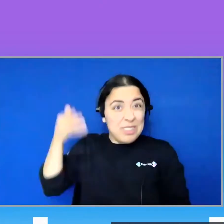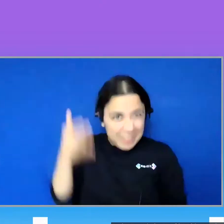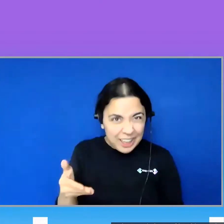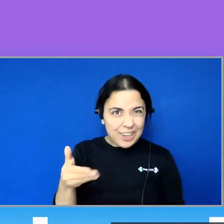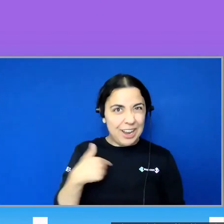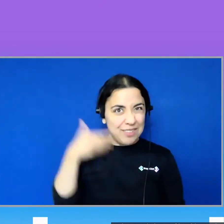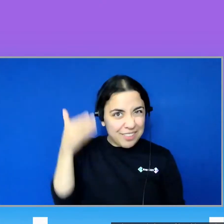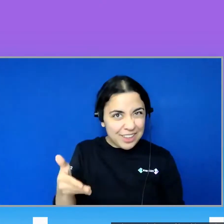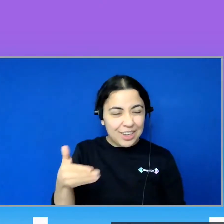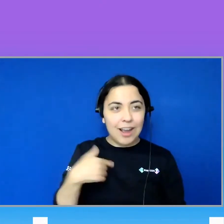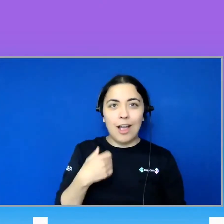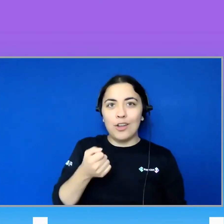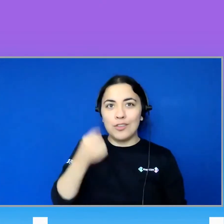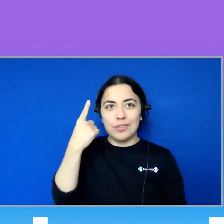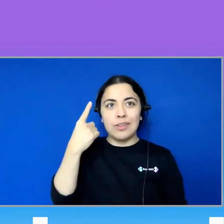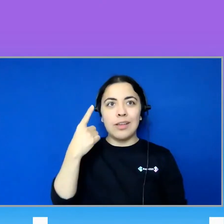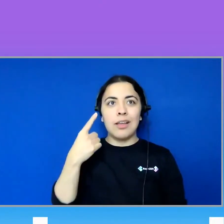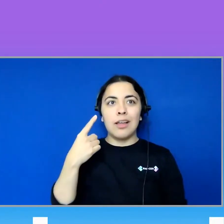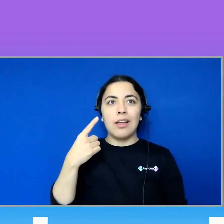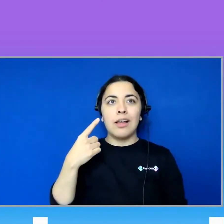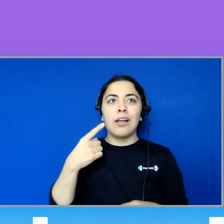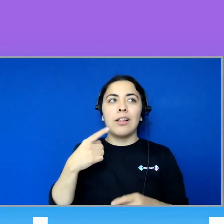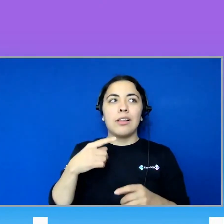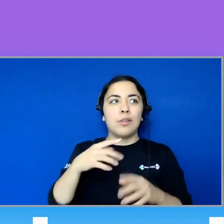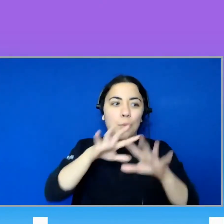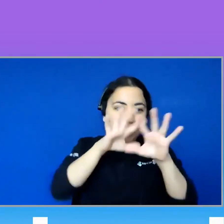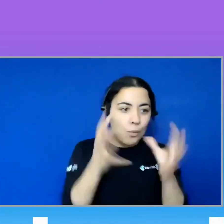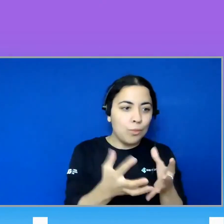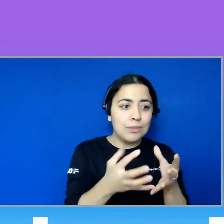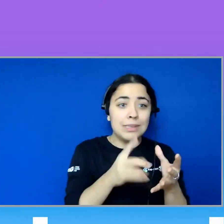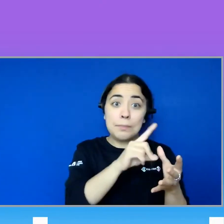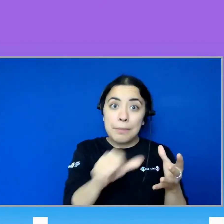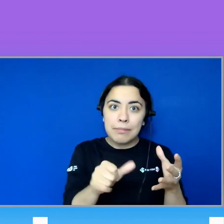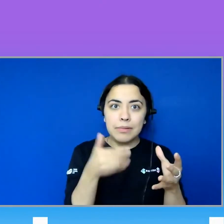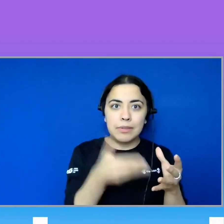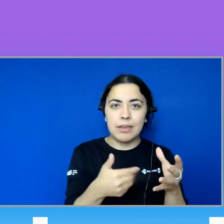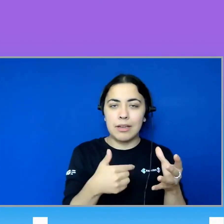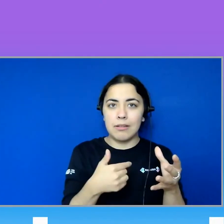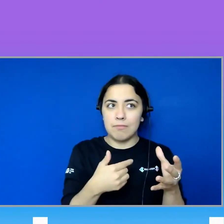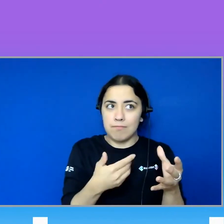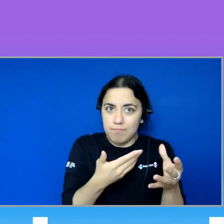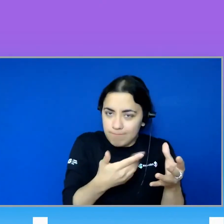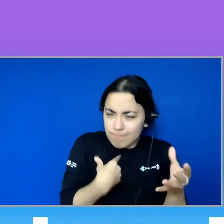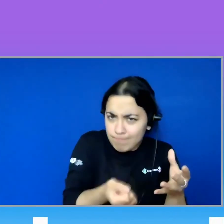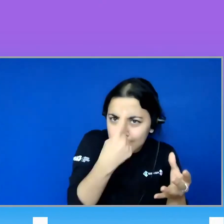Jeanette. I was there, I understood the world of